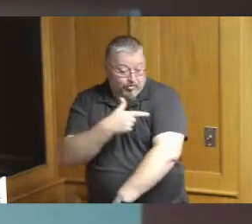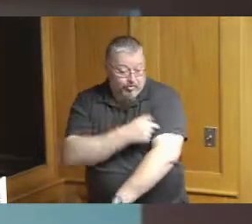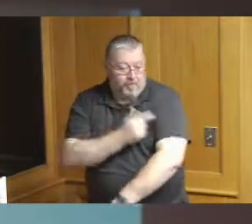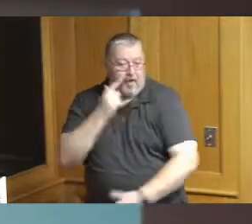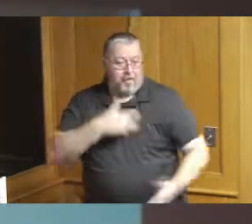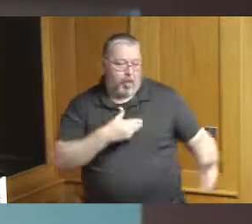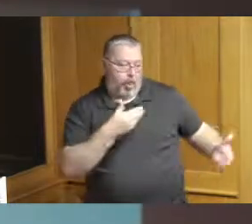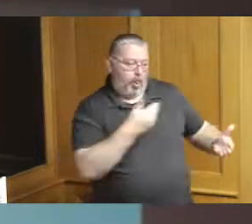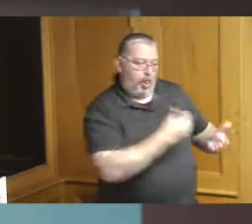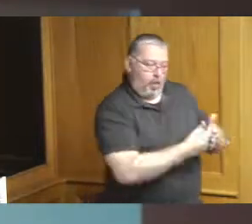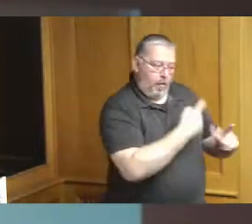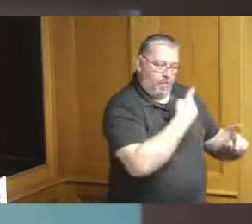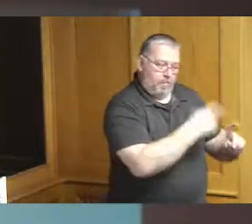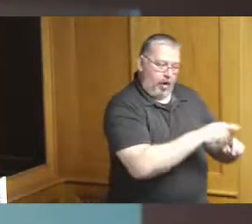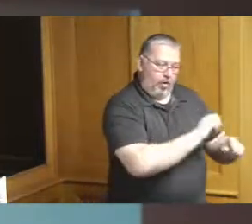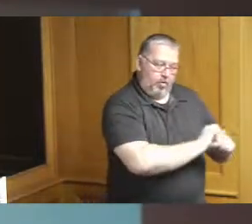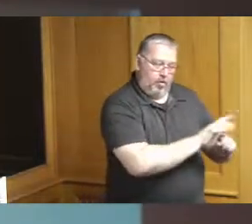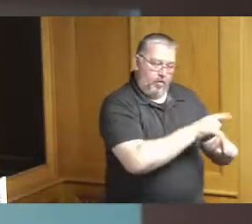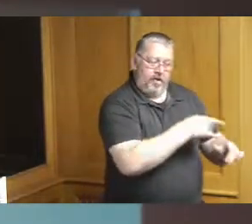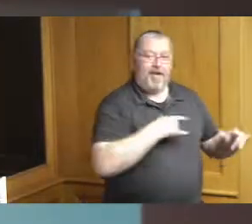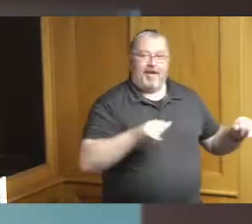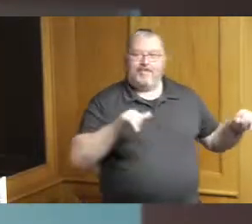individual that's positive for Covid they can stay in school as well